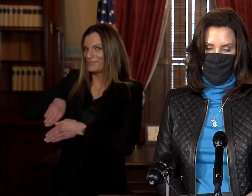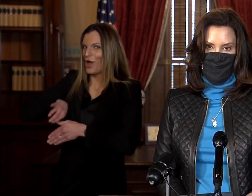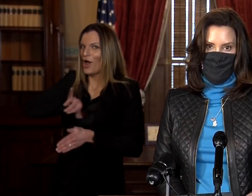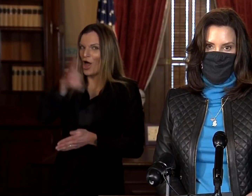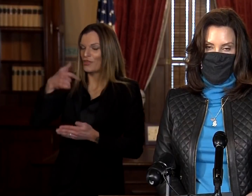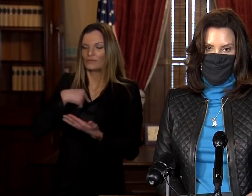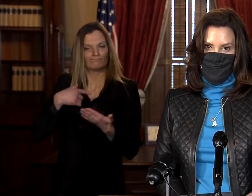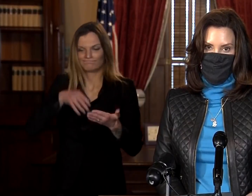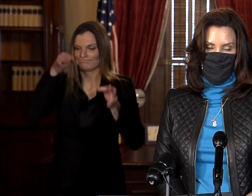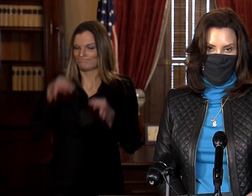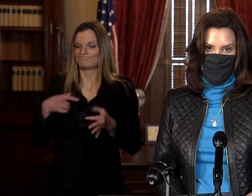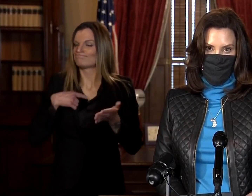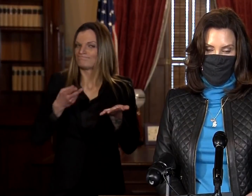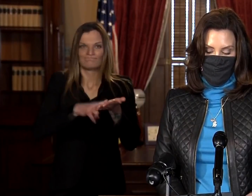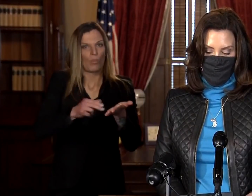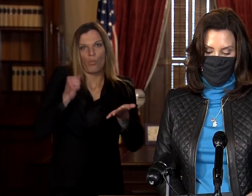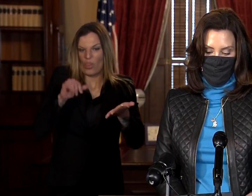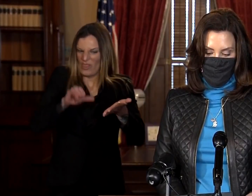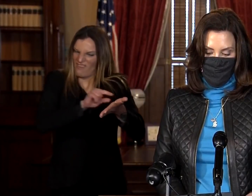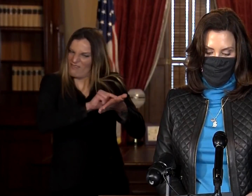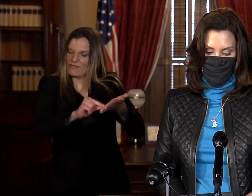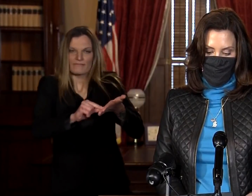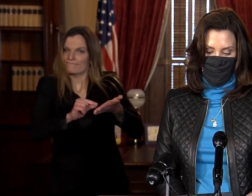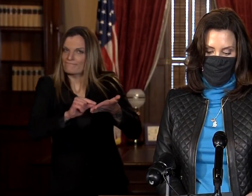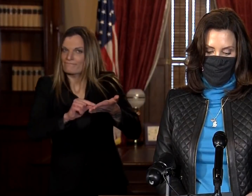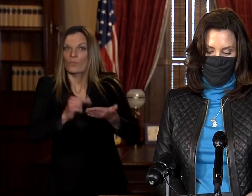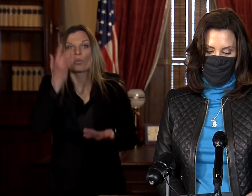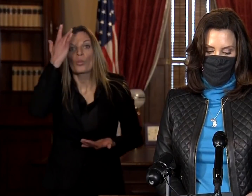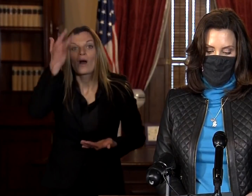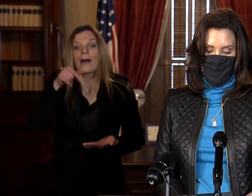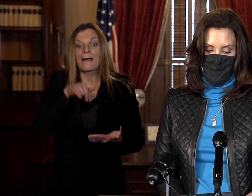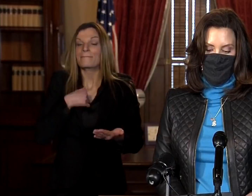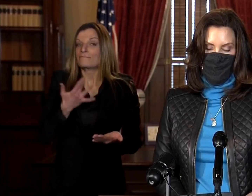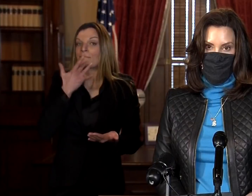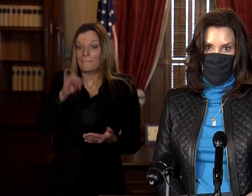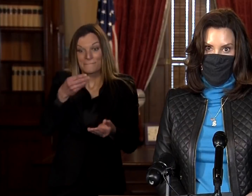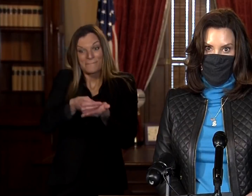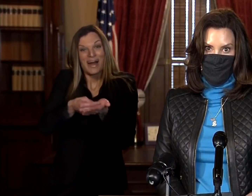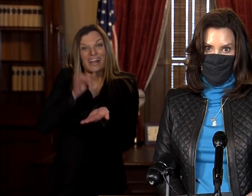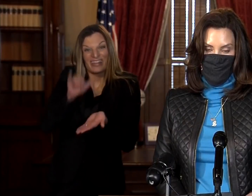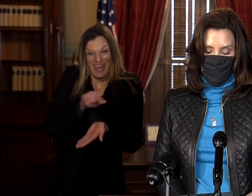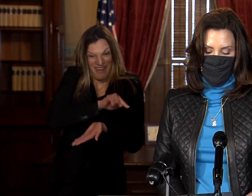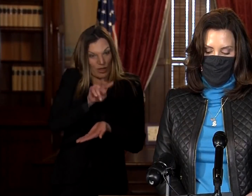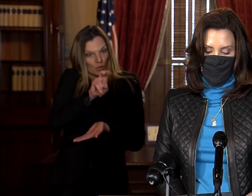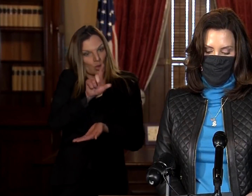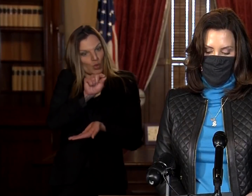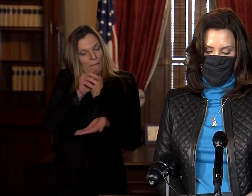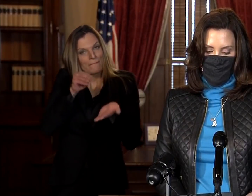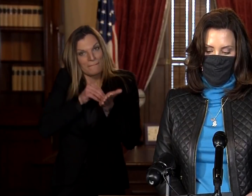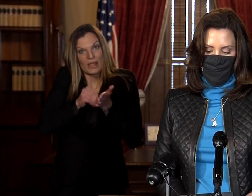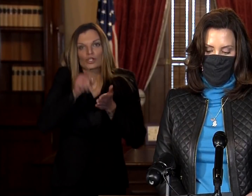be used to fund essential services, like Vaccines and PPE, services, like Vaccines and PPE, not to give tax breaks to big not to give tax breaks to big businesses right now.